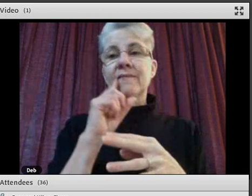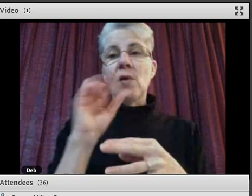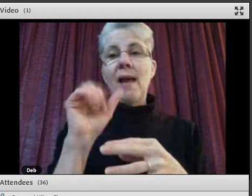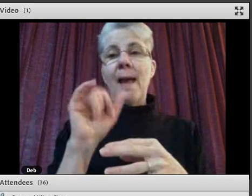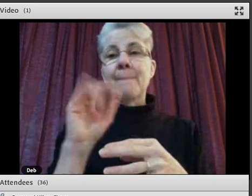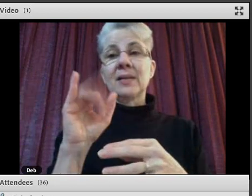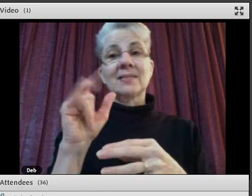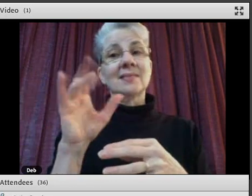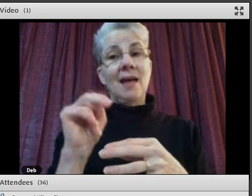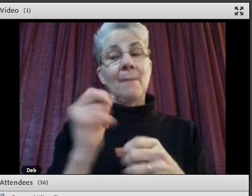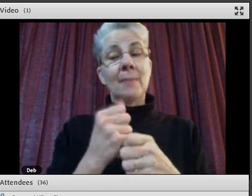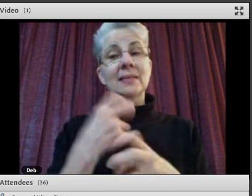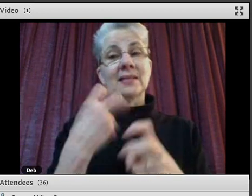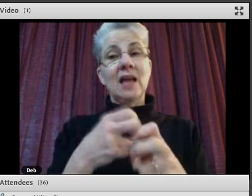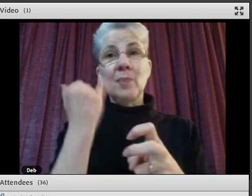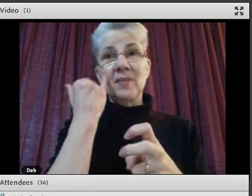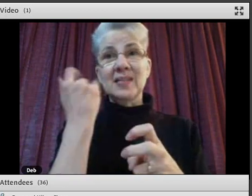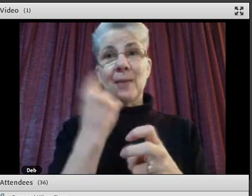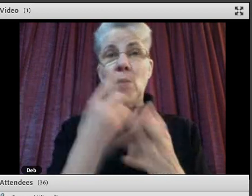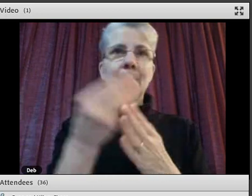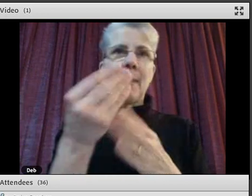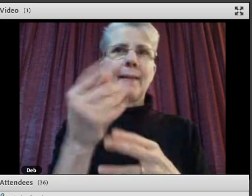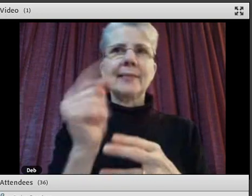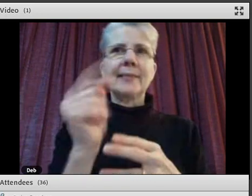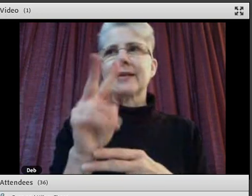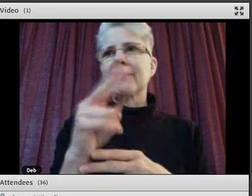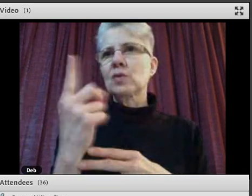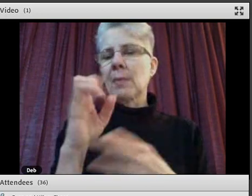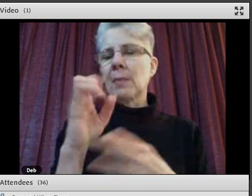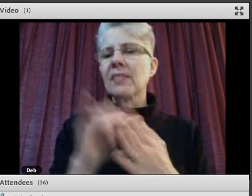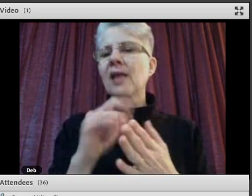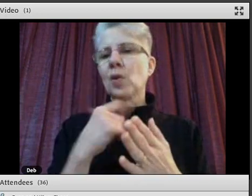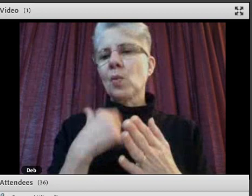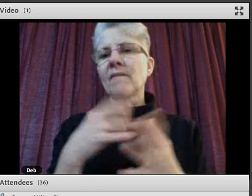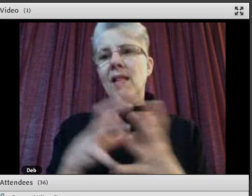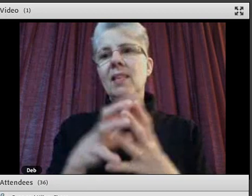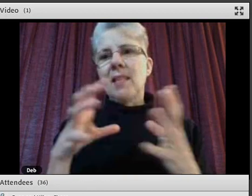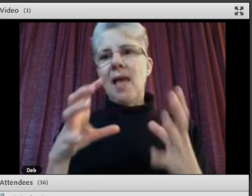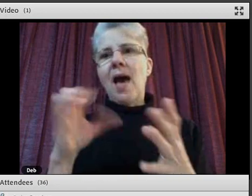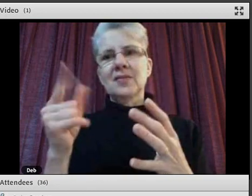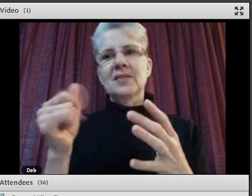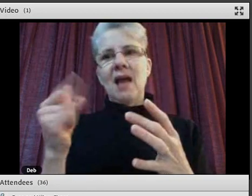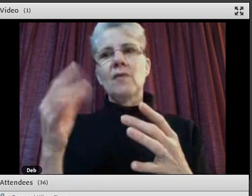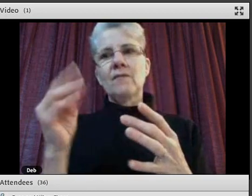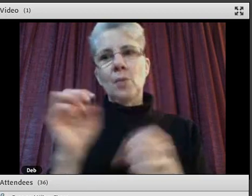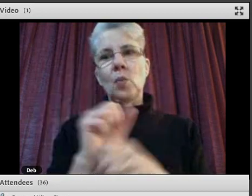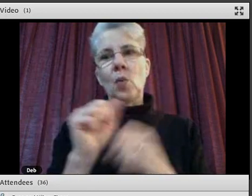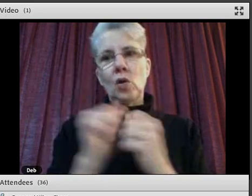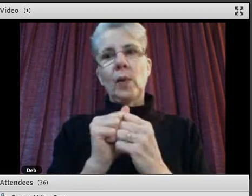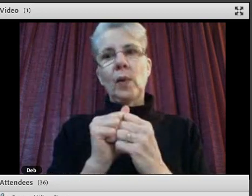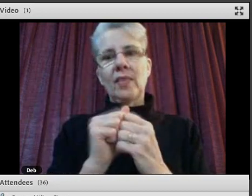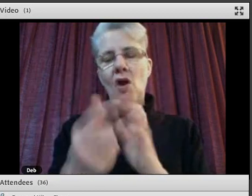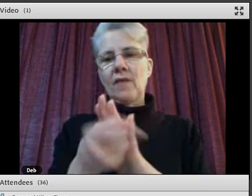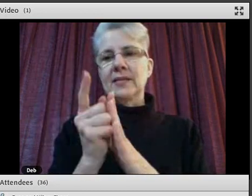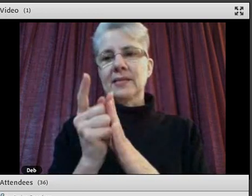so that makes it tough. But if somebody buys a TV or something like that, you're going to have lots of Styrofoam to work with all of a sudden.